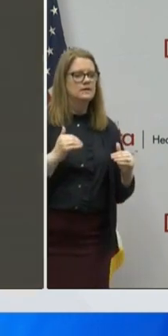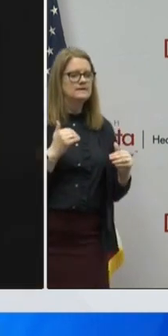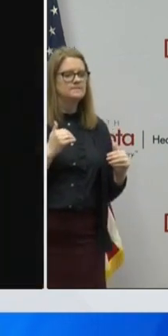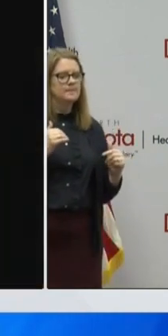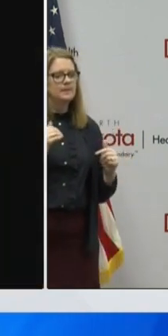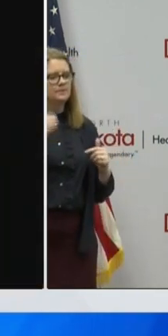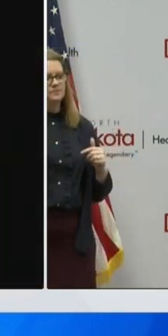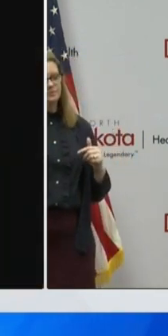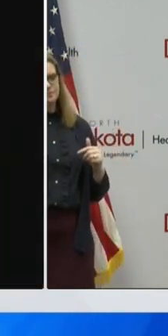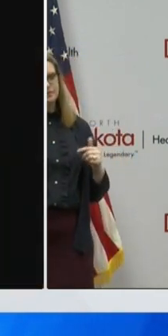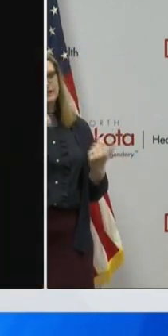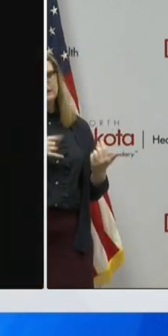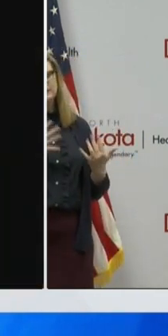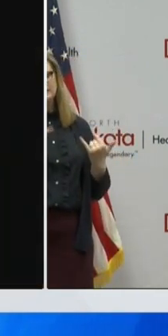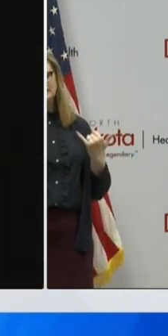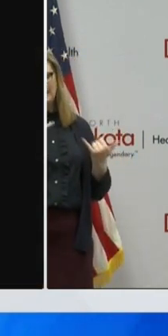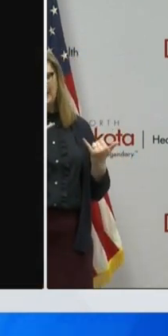EXCITED TO HAVE VERN AND